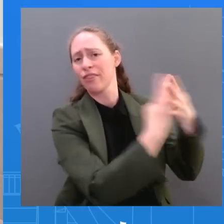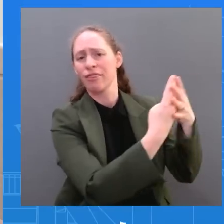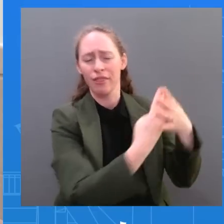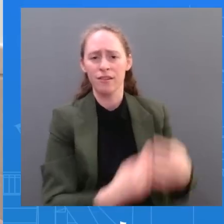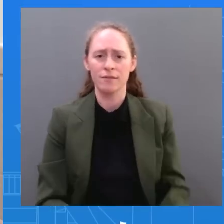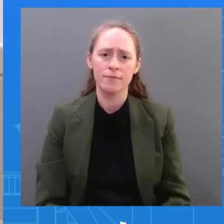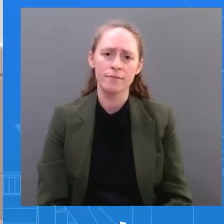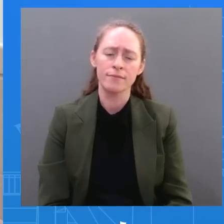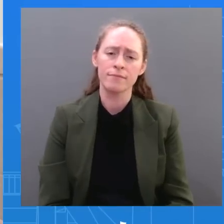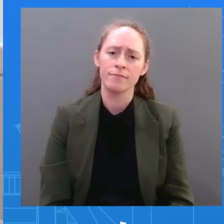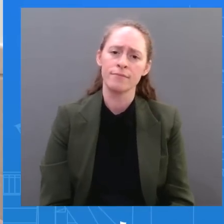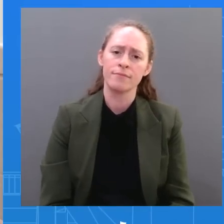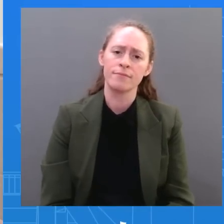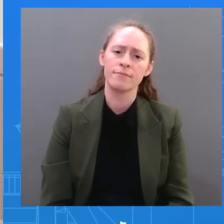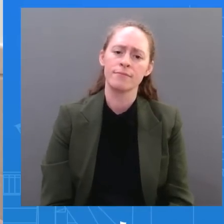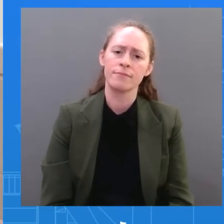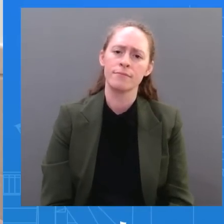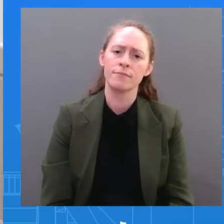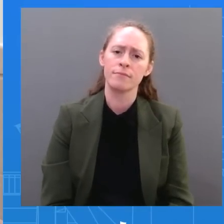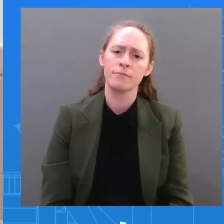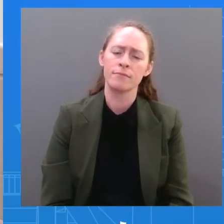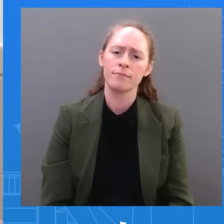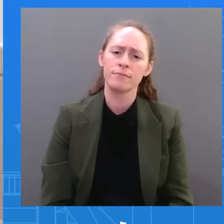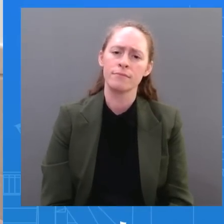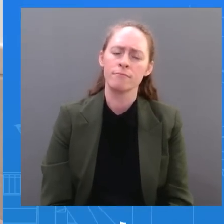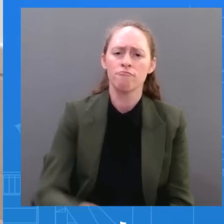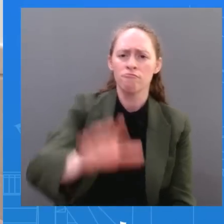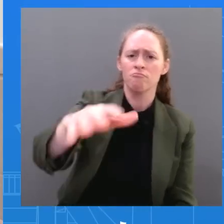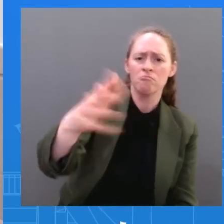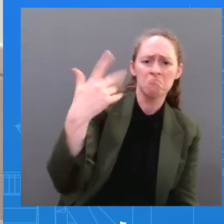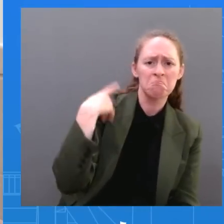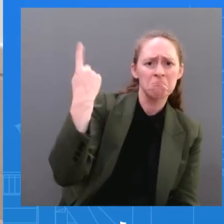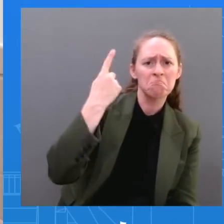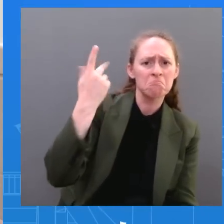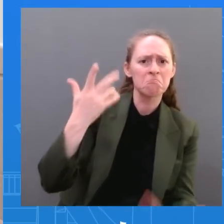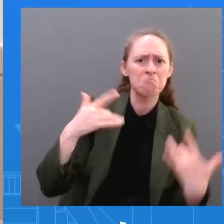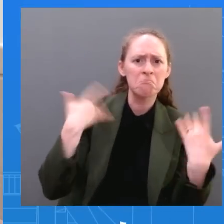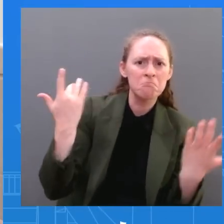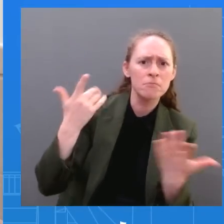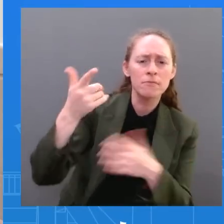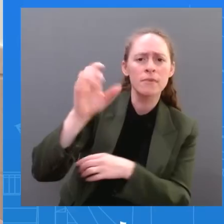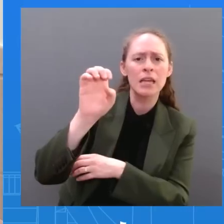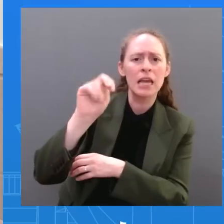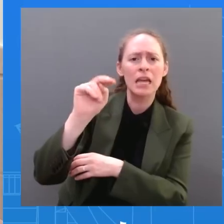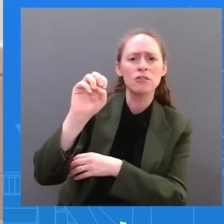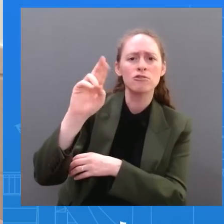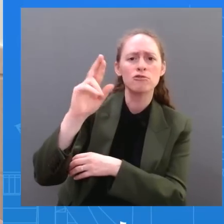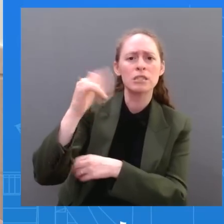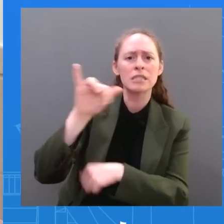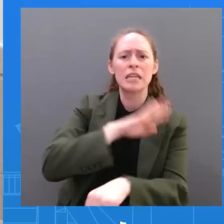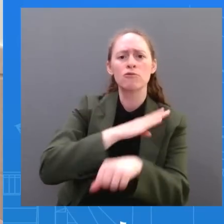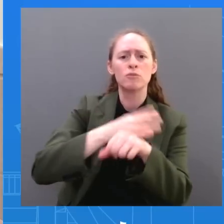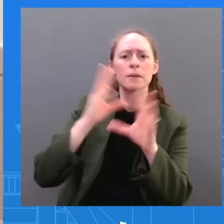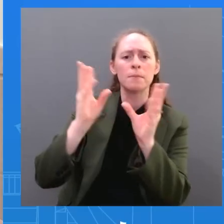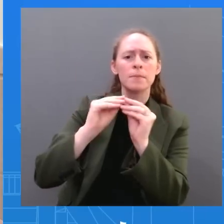on the energy meeting that Secretary Granholm held? And the President had said he was looking for solutions